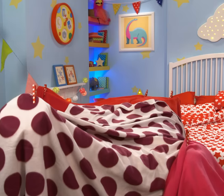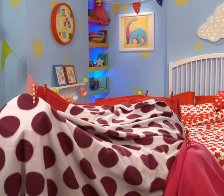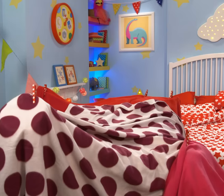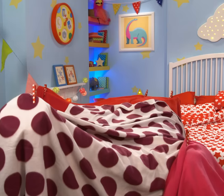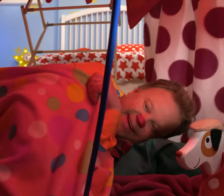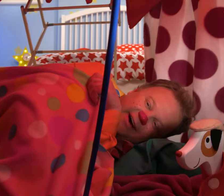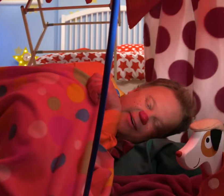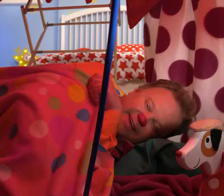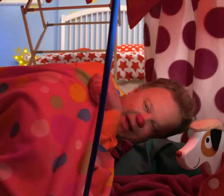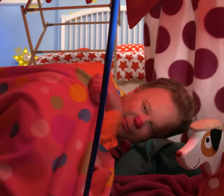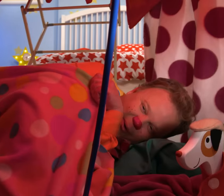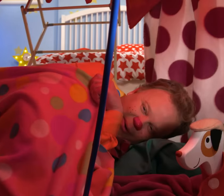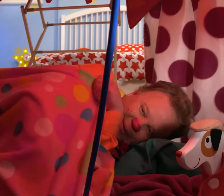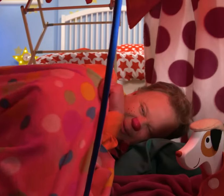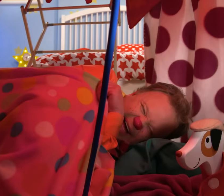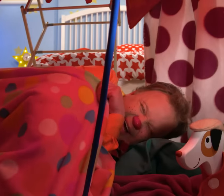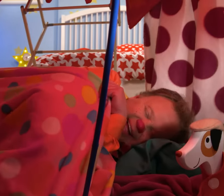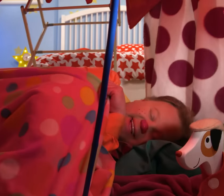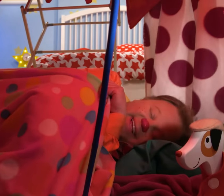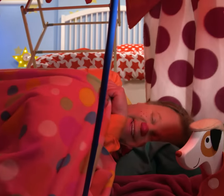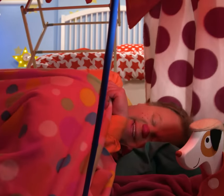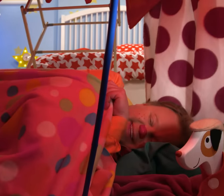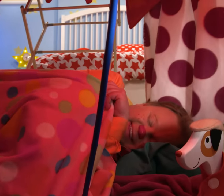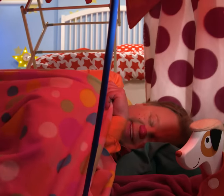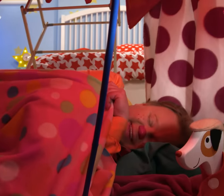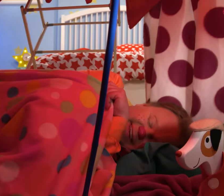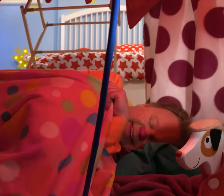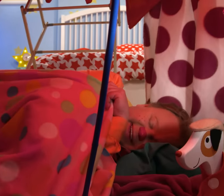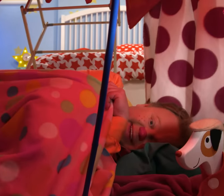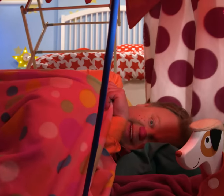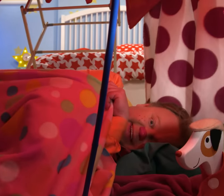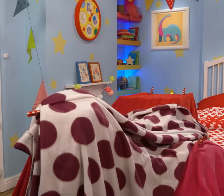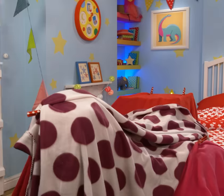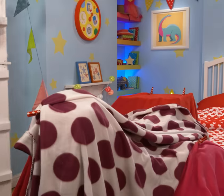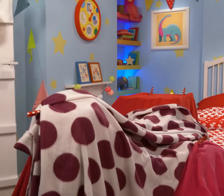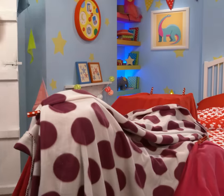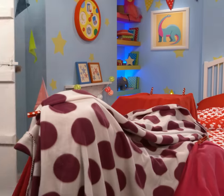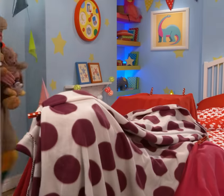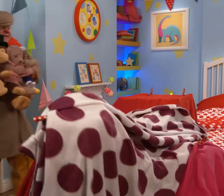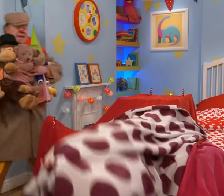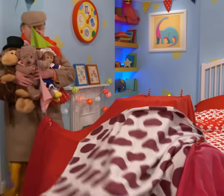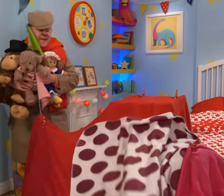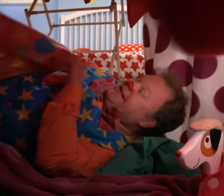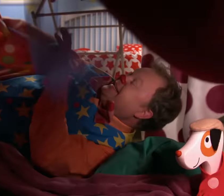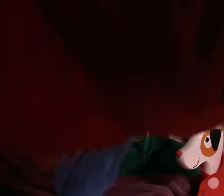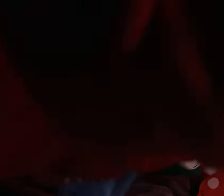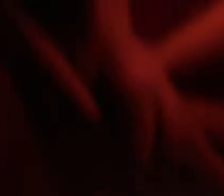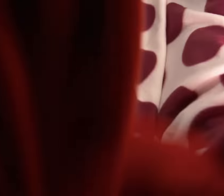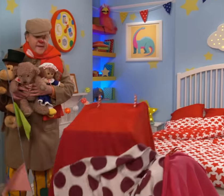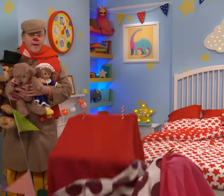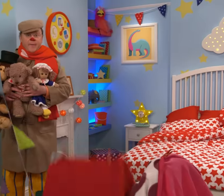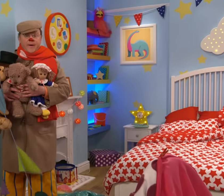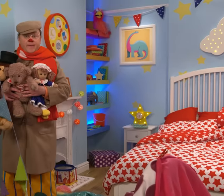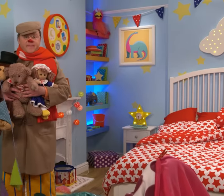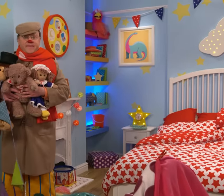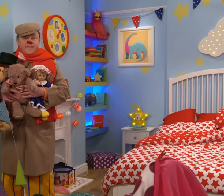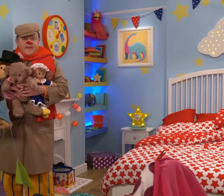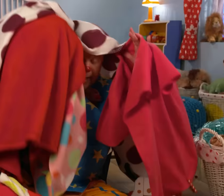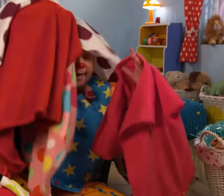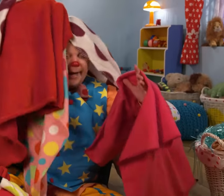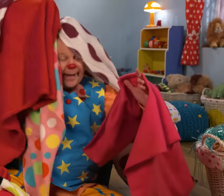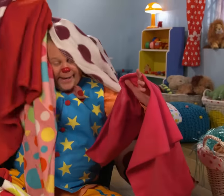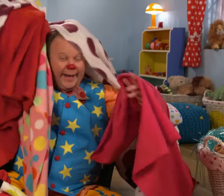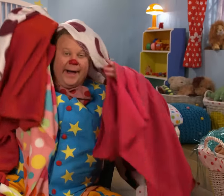nice and cozy and warm